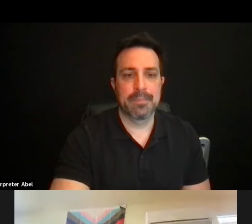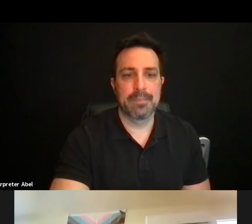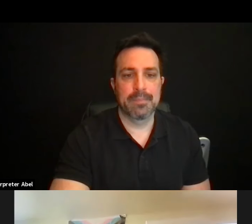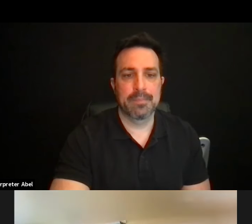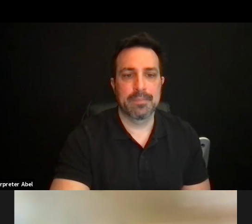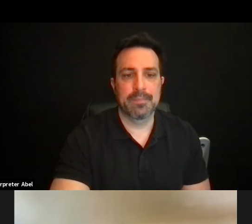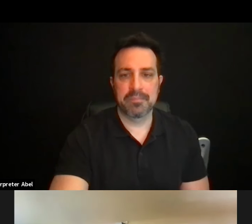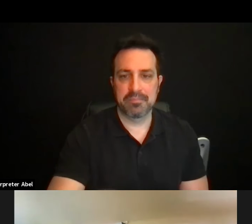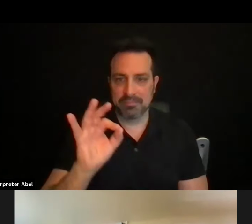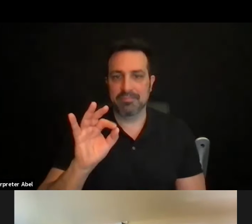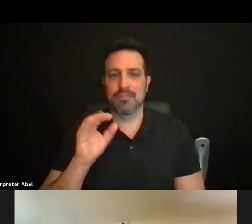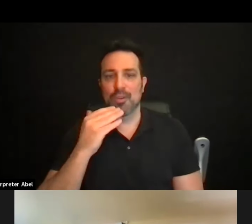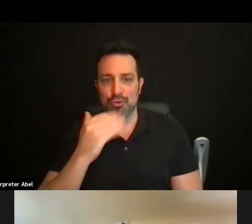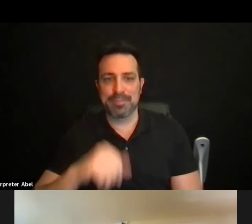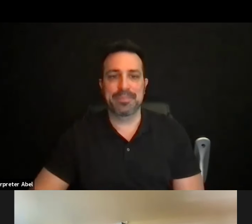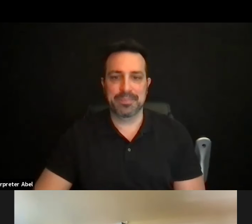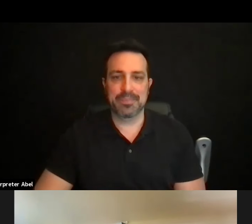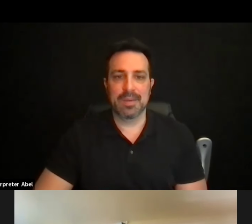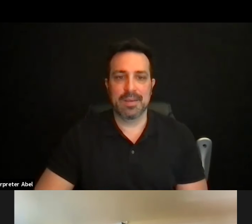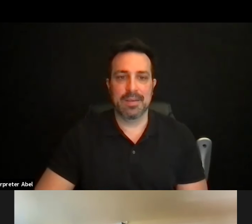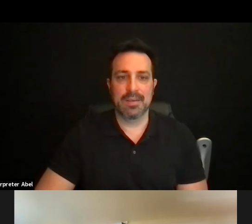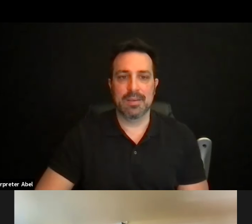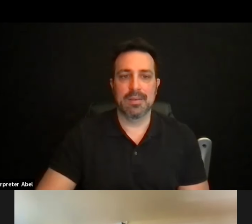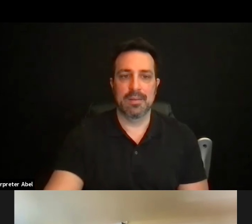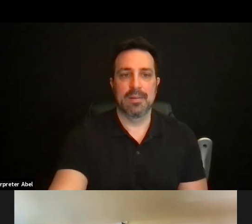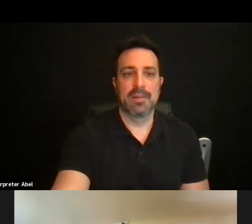panelists can turn their cameras on. Jake will be